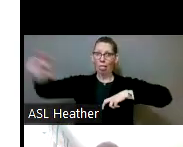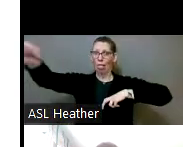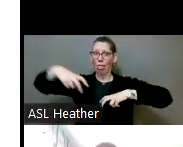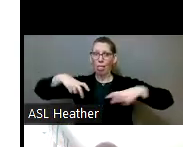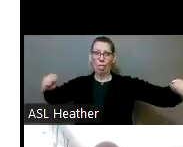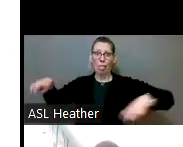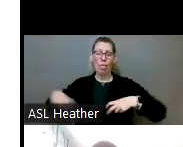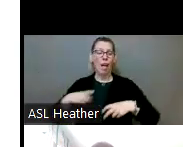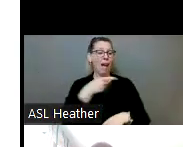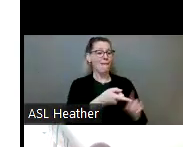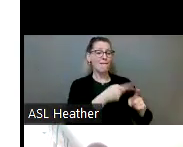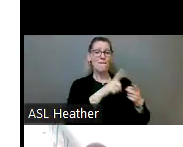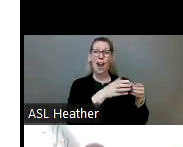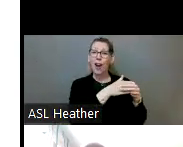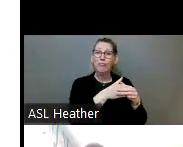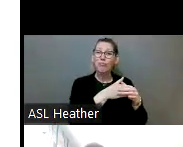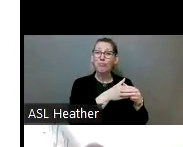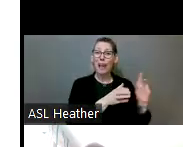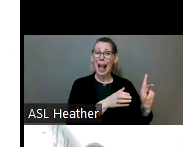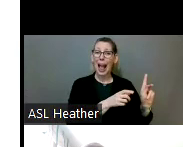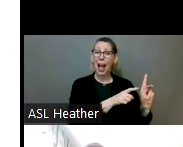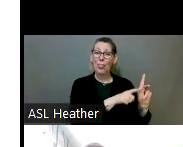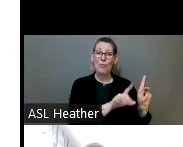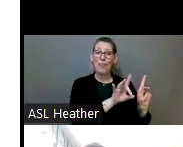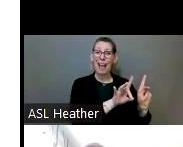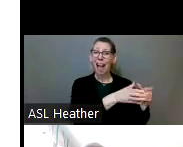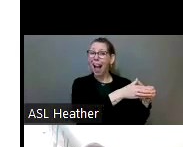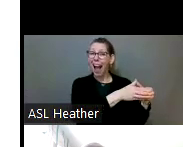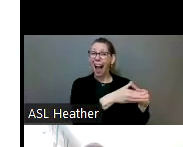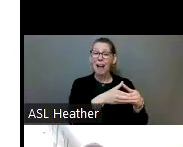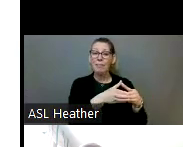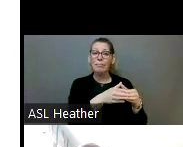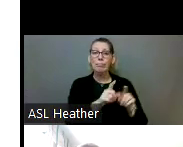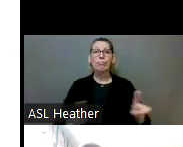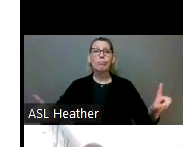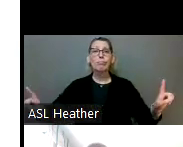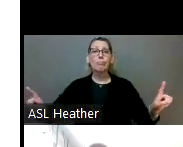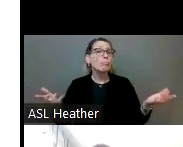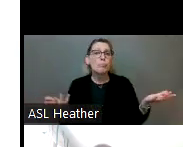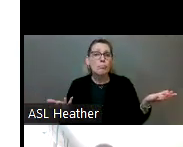friends they've had K8 - they may not see again, and so how do I then bring